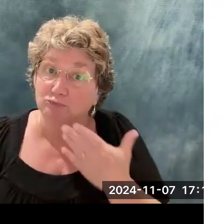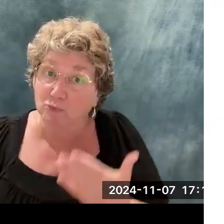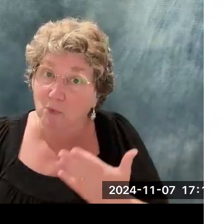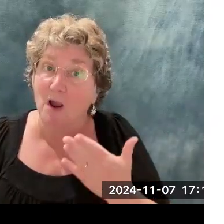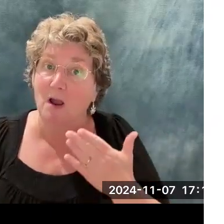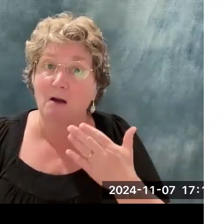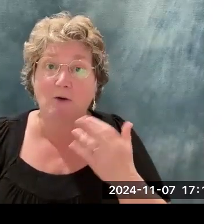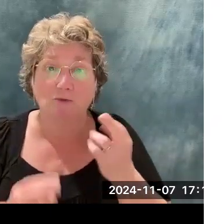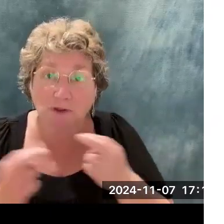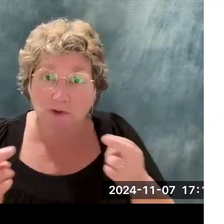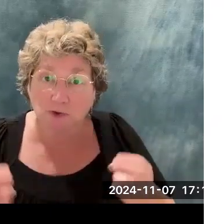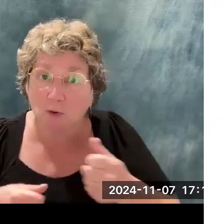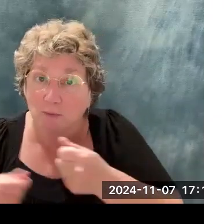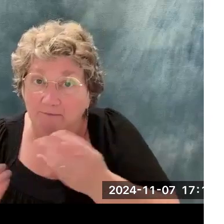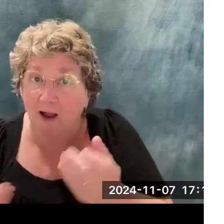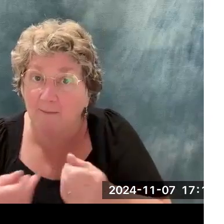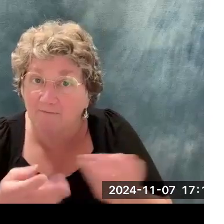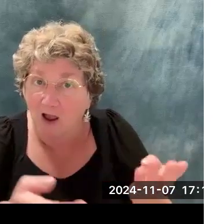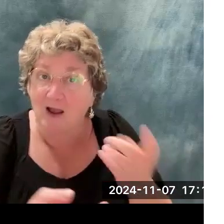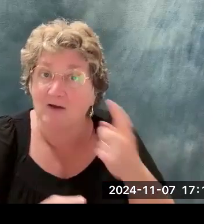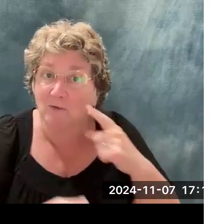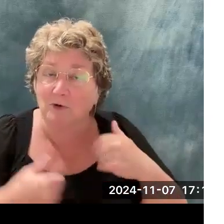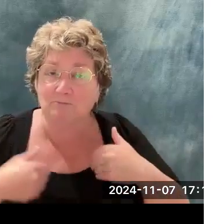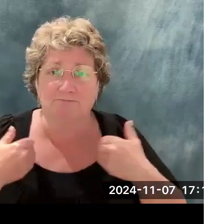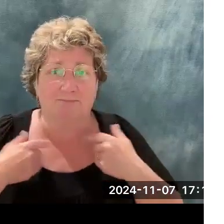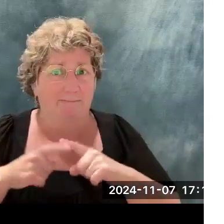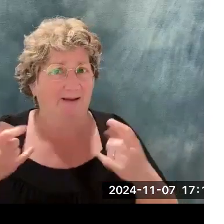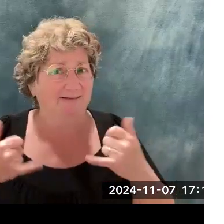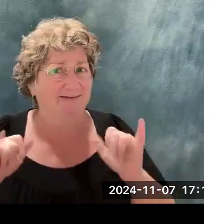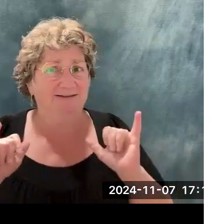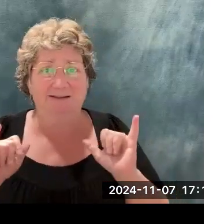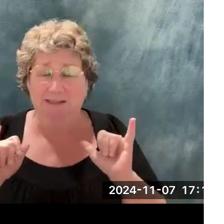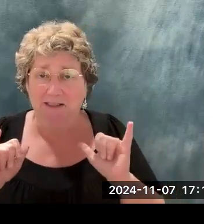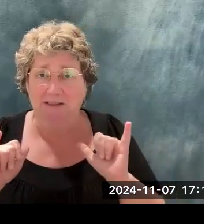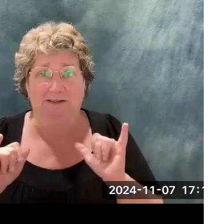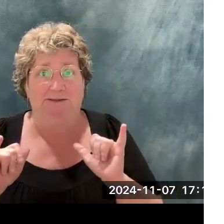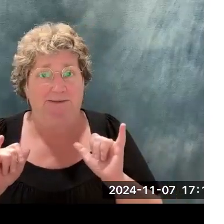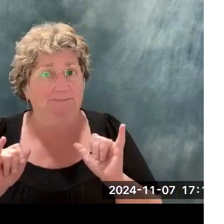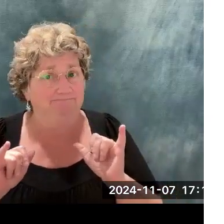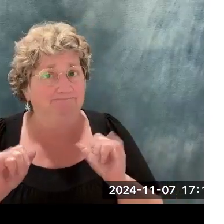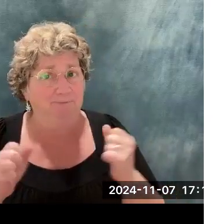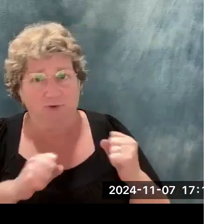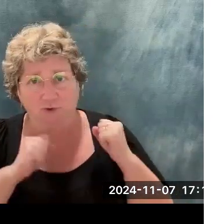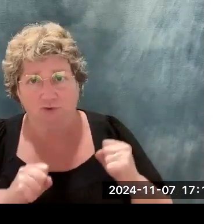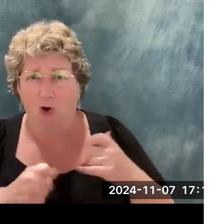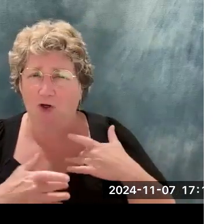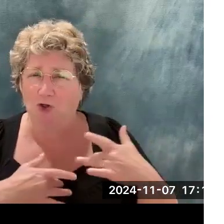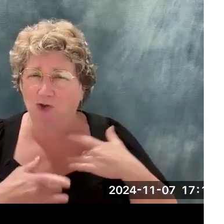for our youth, suicide remains a critical concern for our youth, and when I say youth,